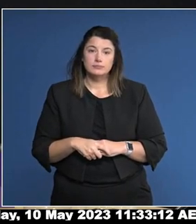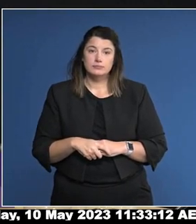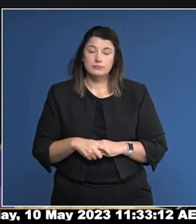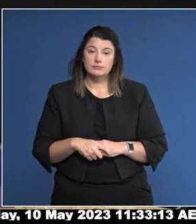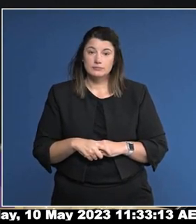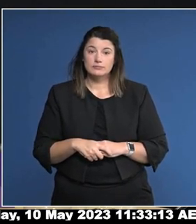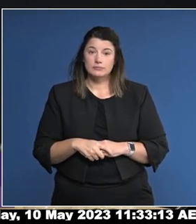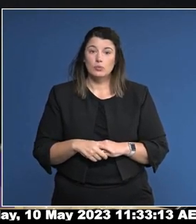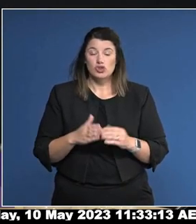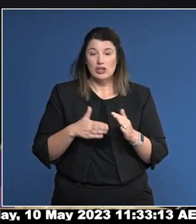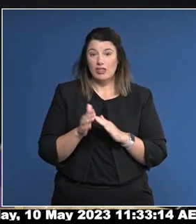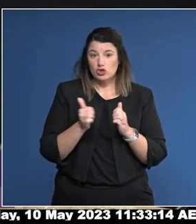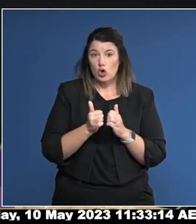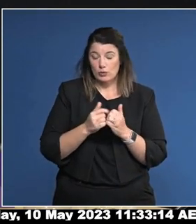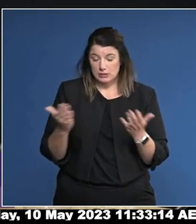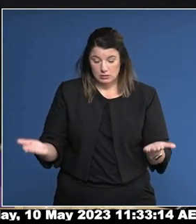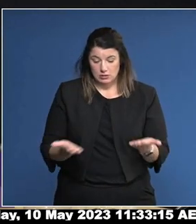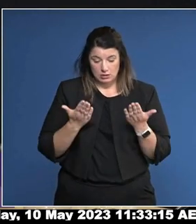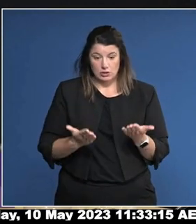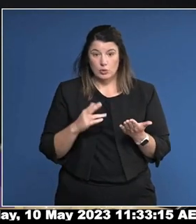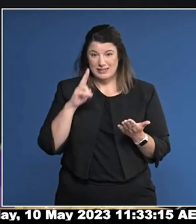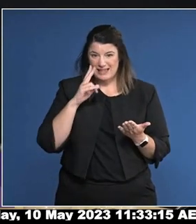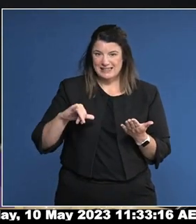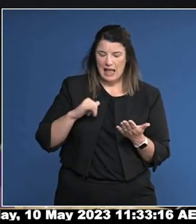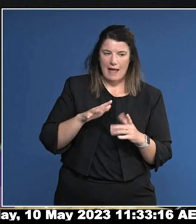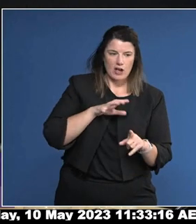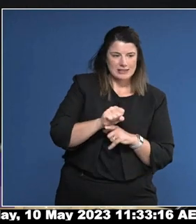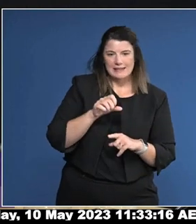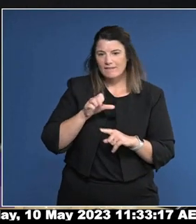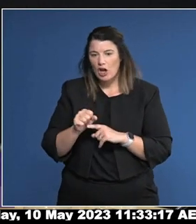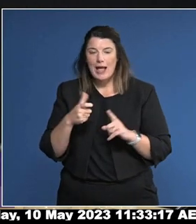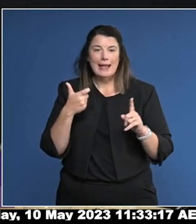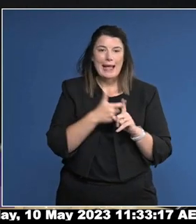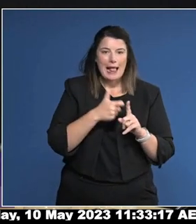documents, you can see that staff have identified Kaleb and Jonathon's different